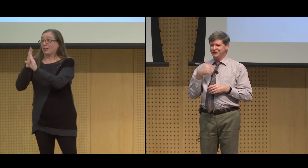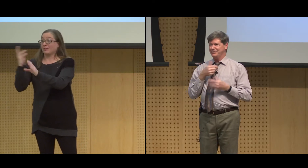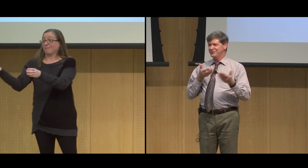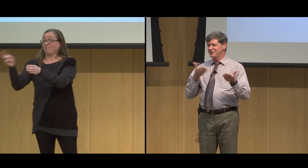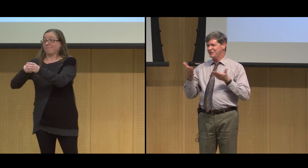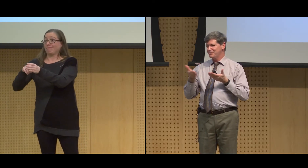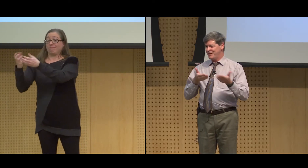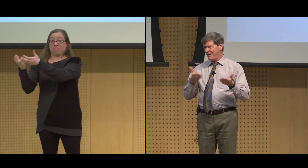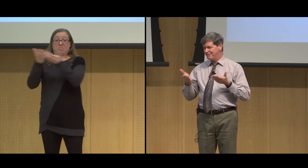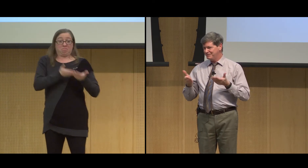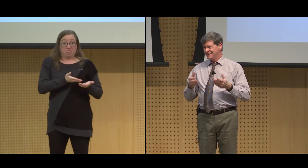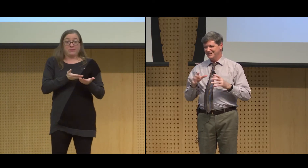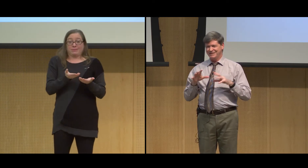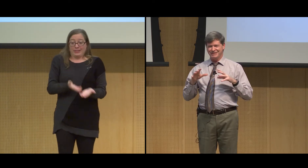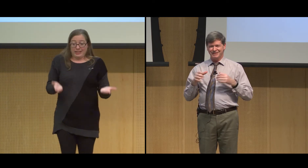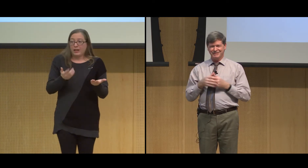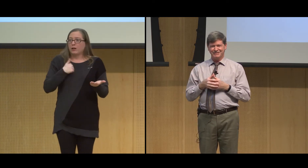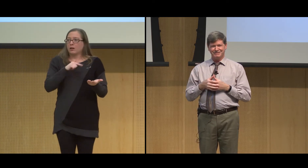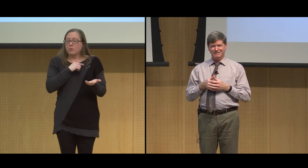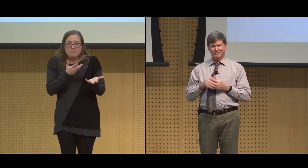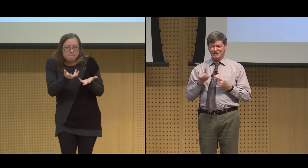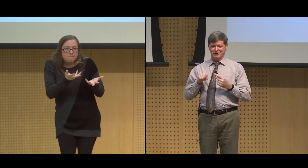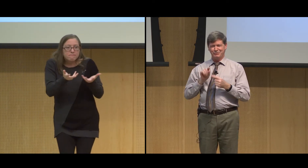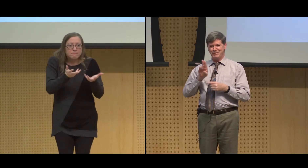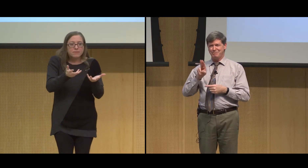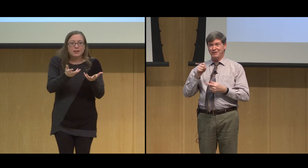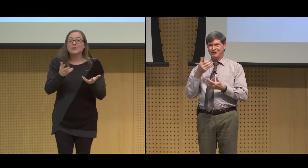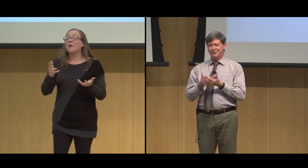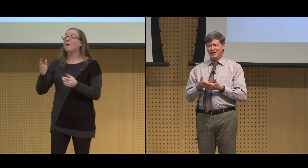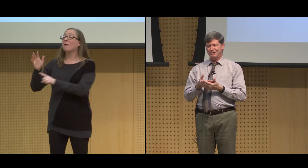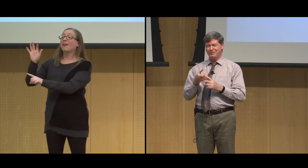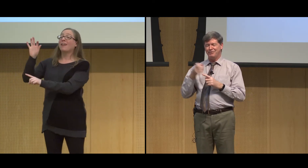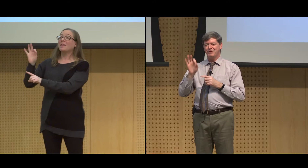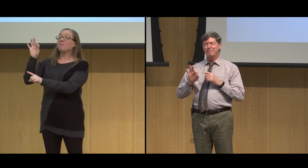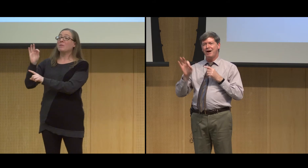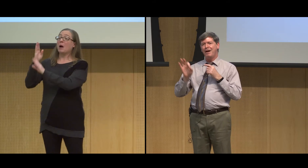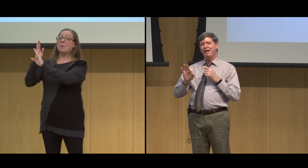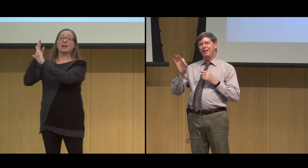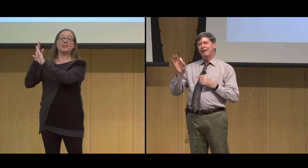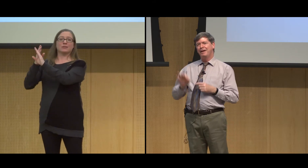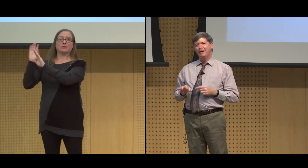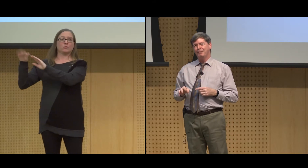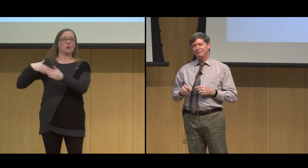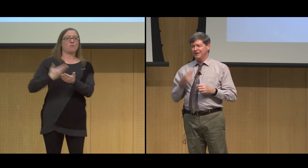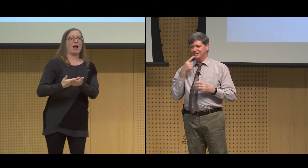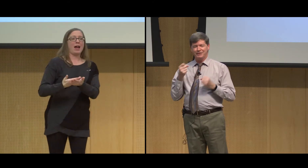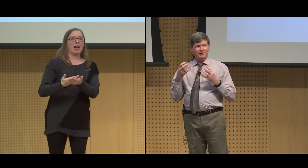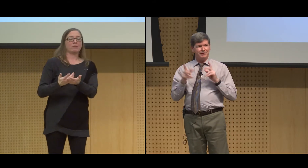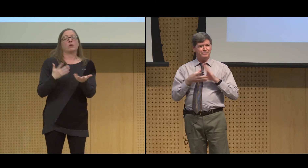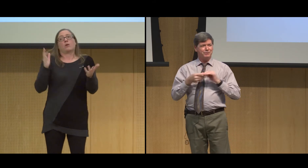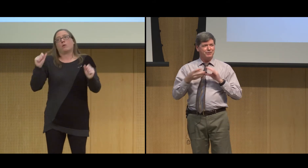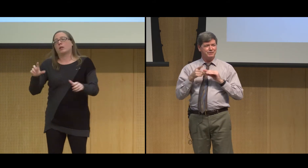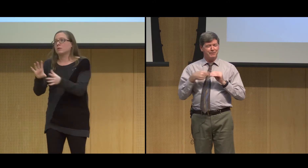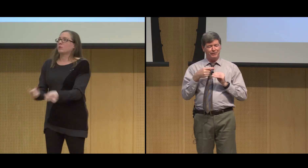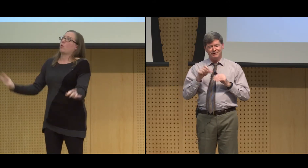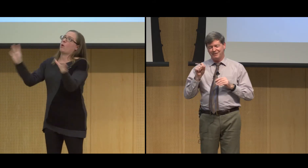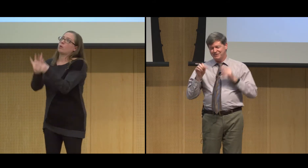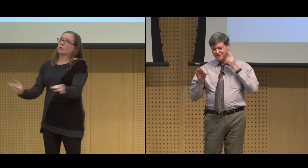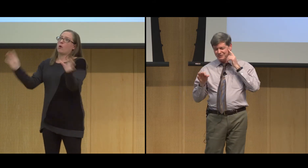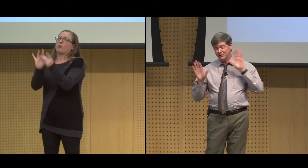so we'd serve them, uh, when--you know, when the bus arrived from Fremont. I could tell you lots of stories about San Francisco,